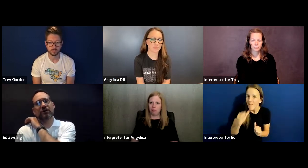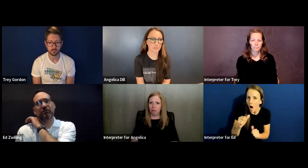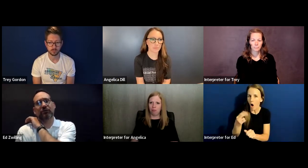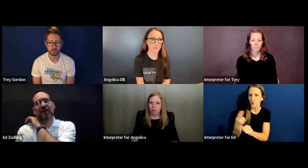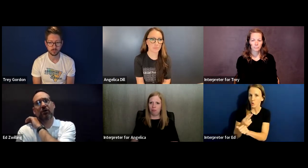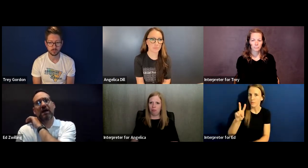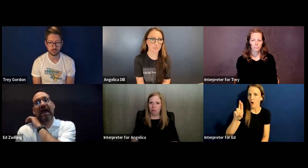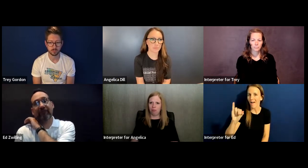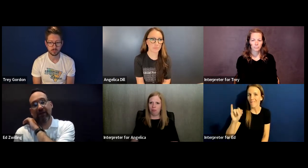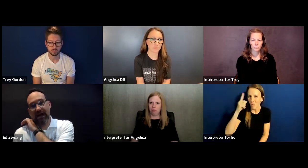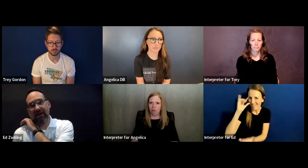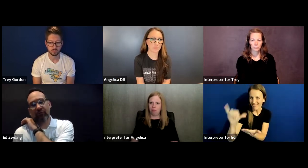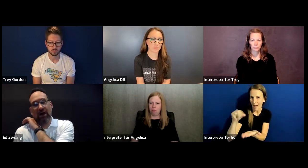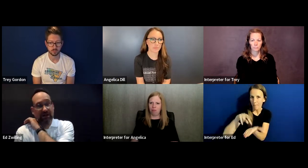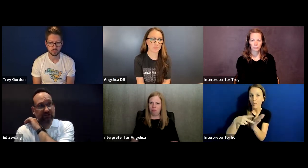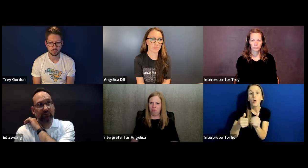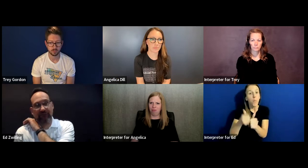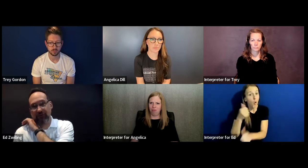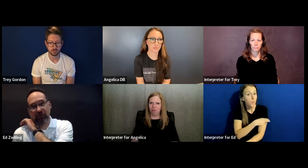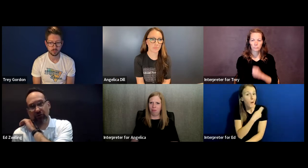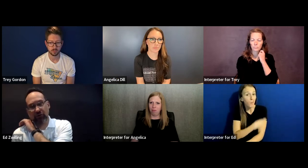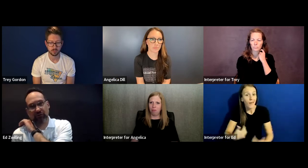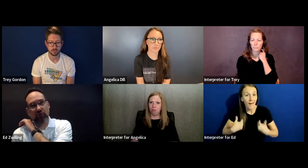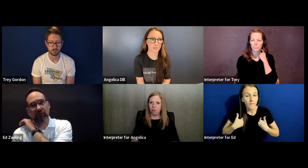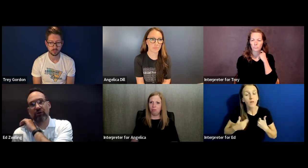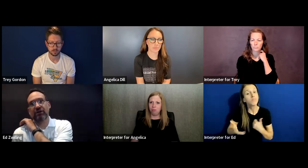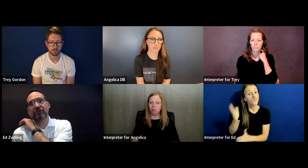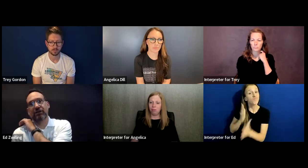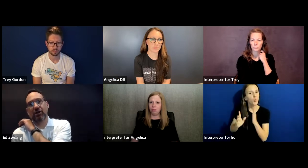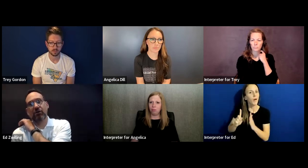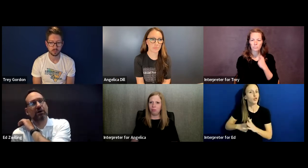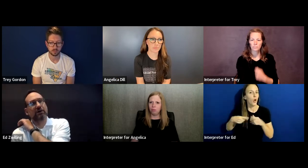hospitals now have that i mean initially when i first started doing this work 20 years ago